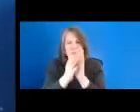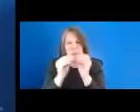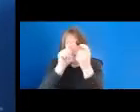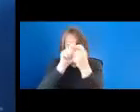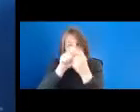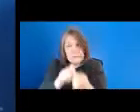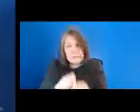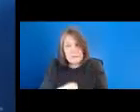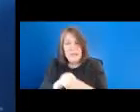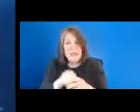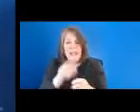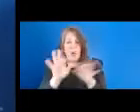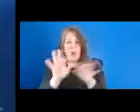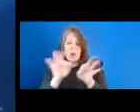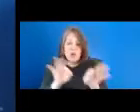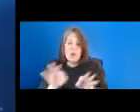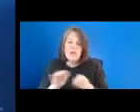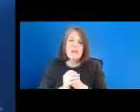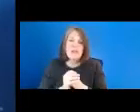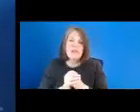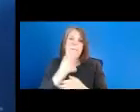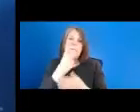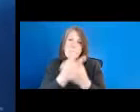in your descriptions. 16:36:07 So both of those are really great